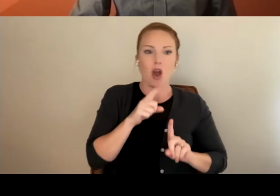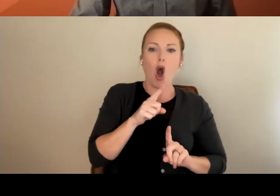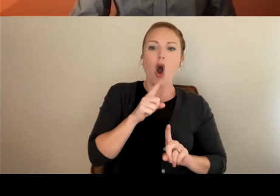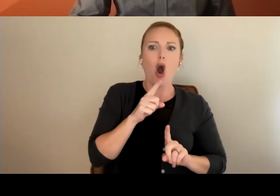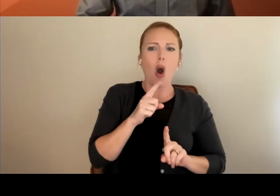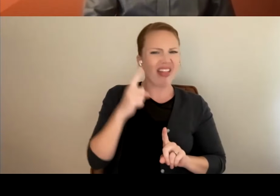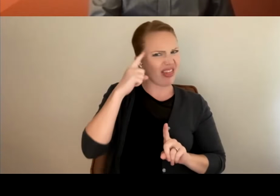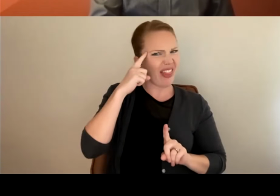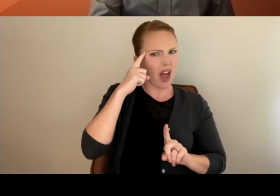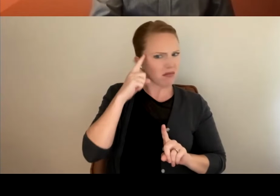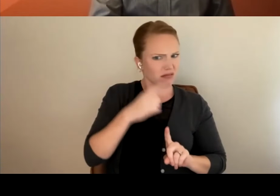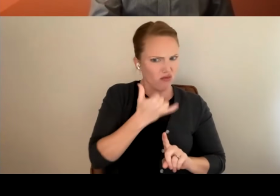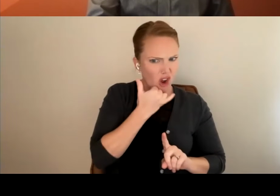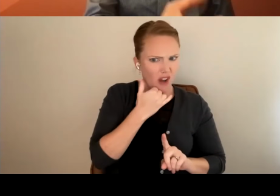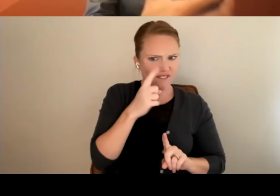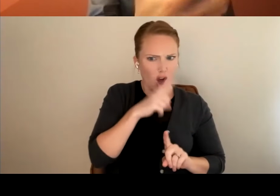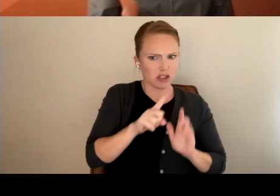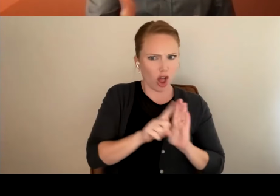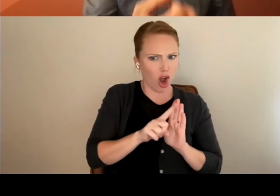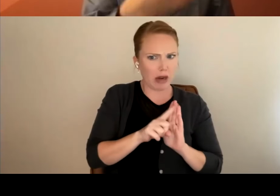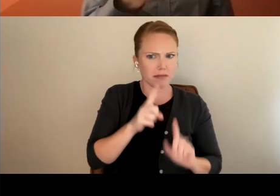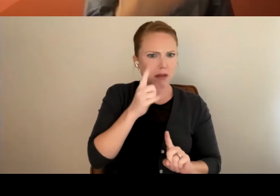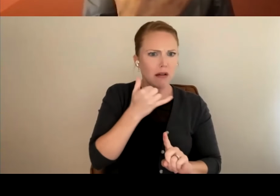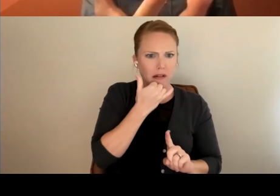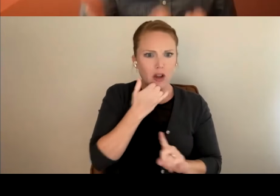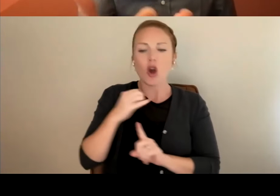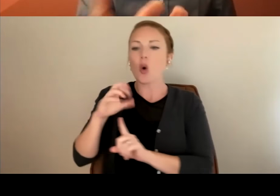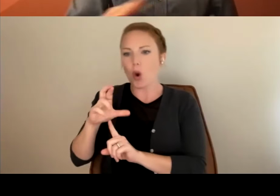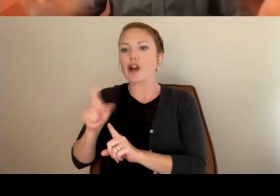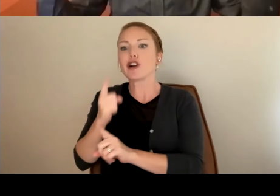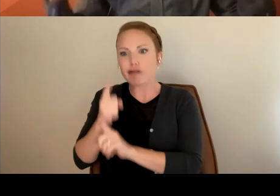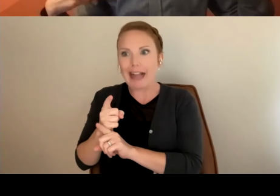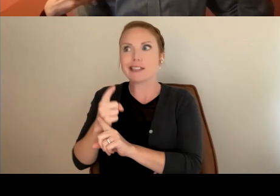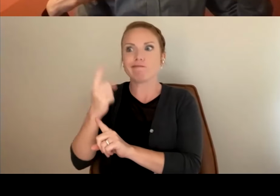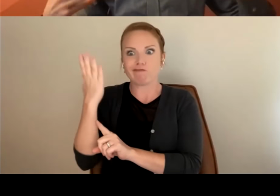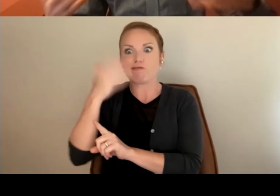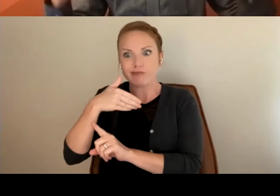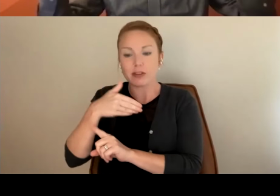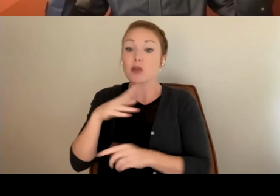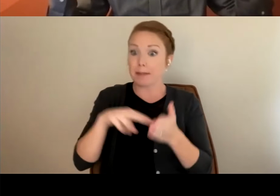rejection, okay. So if a signal was actually there, and you detected it, that's a hit.